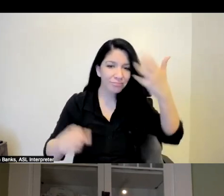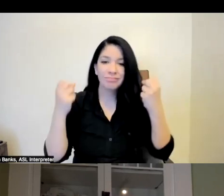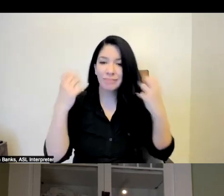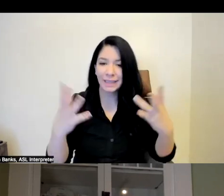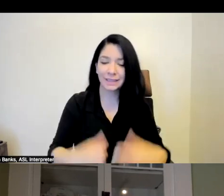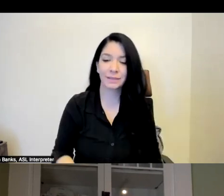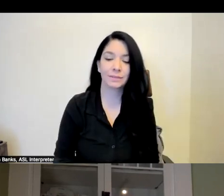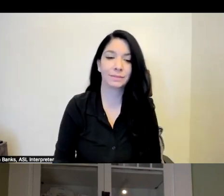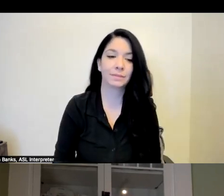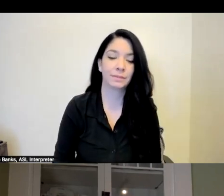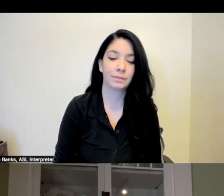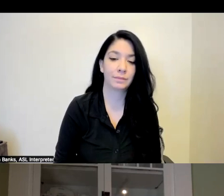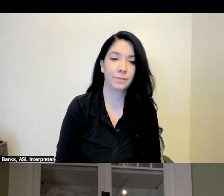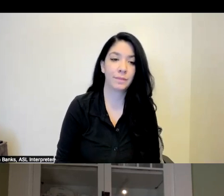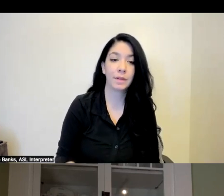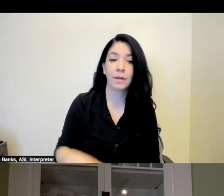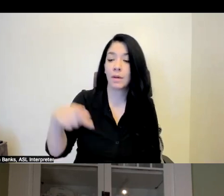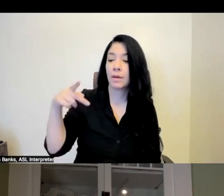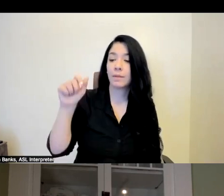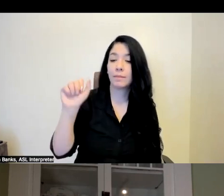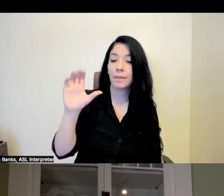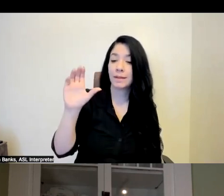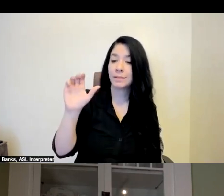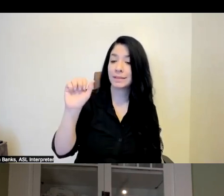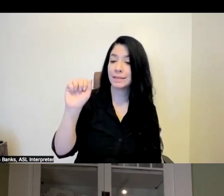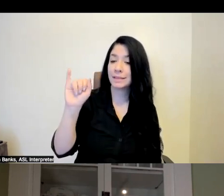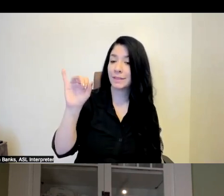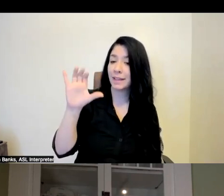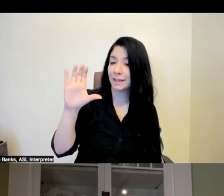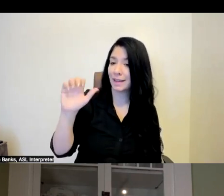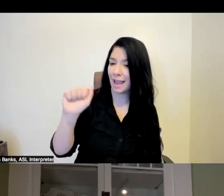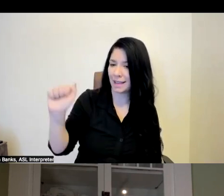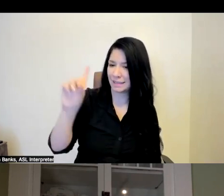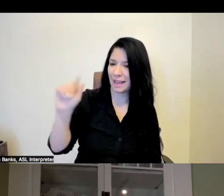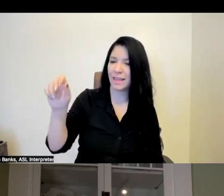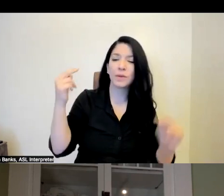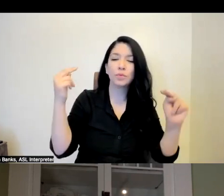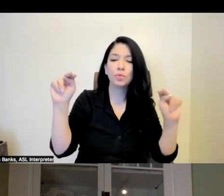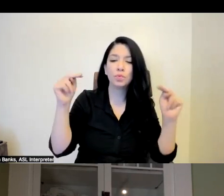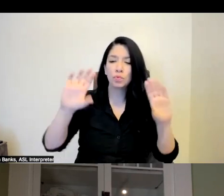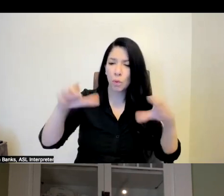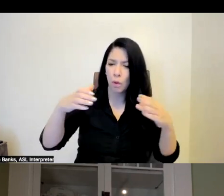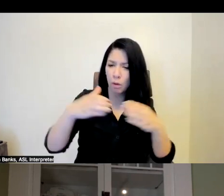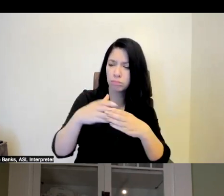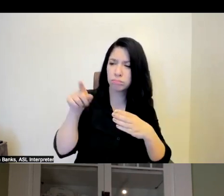The Pacific ADA Center is a neutral party that is there to teach people